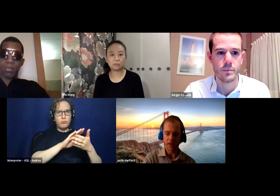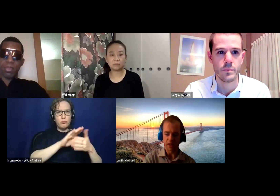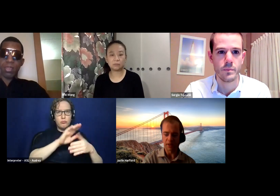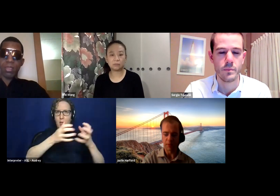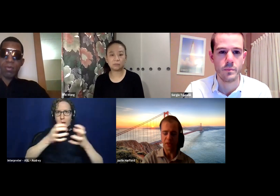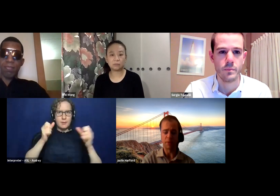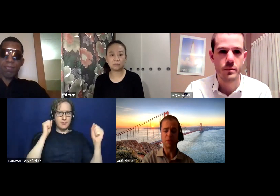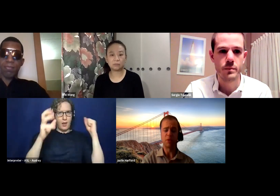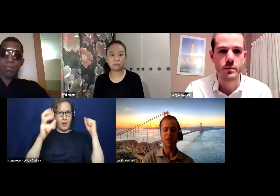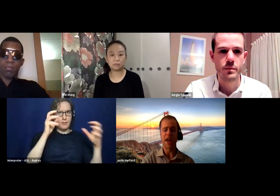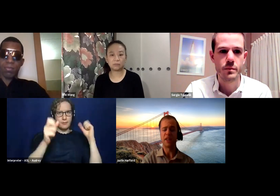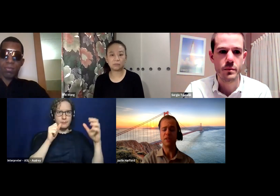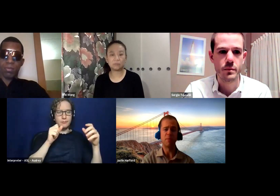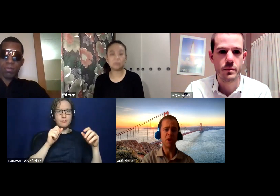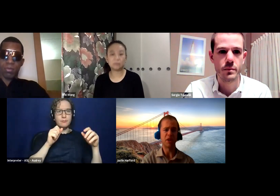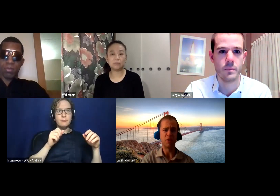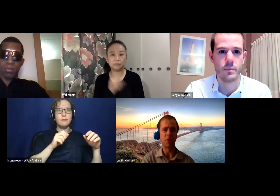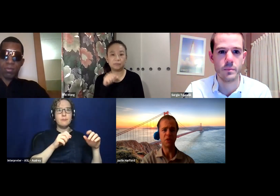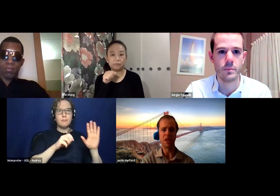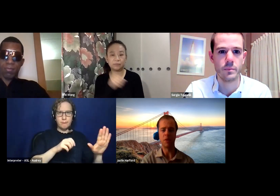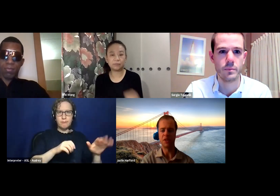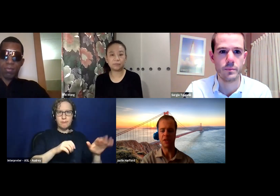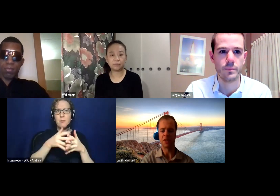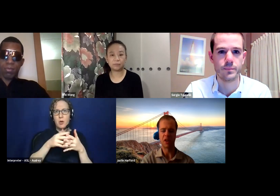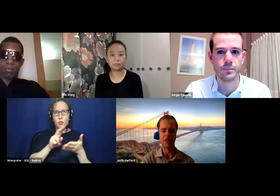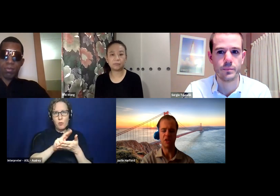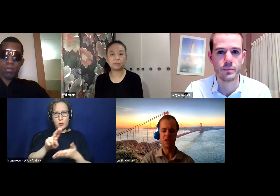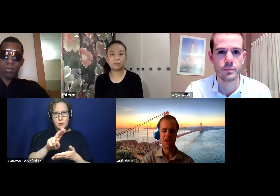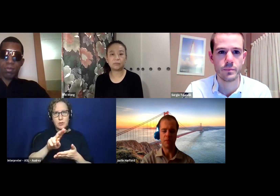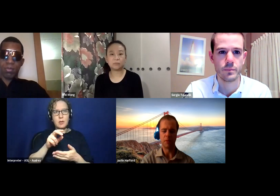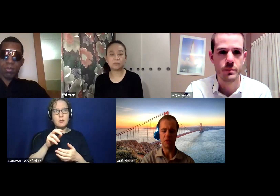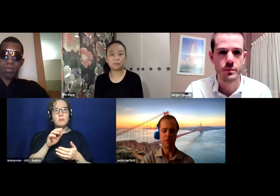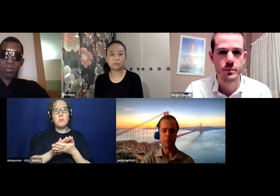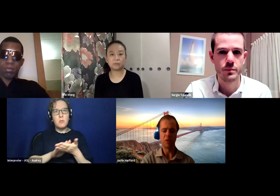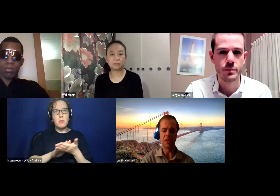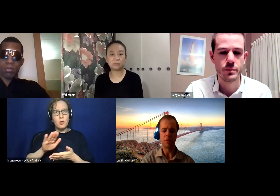and the difference between that and, say, American University, which is a college for mostly where